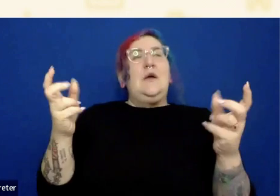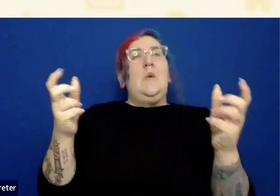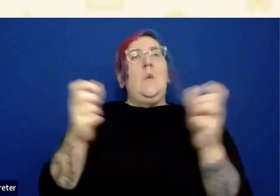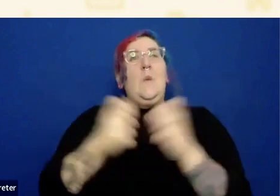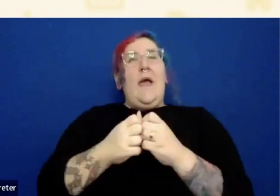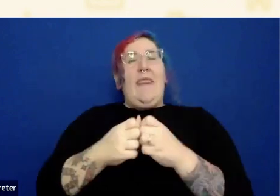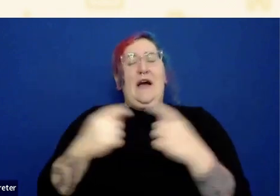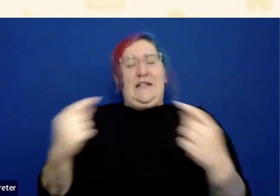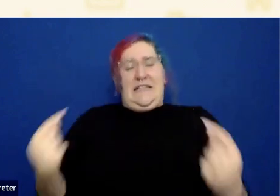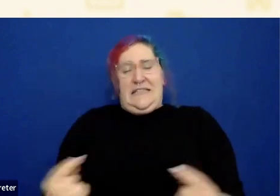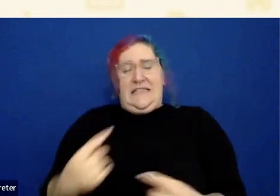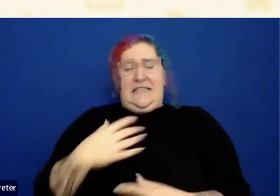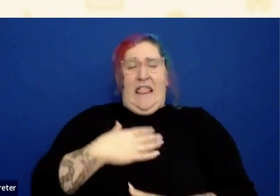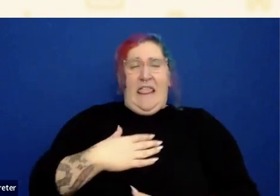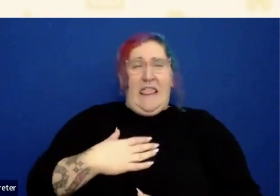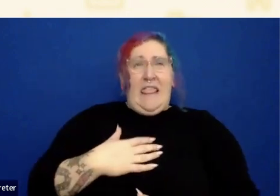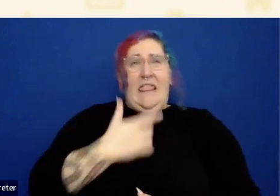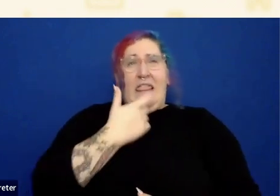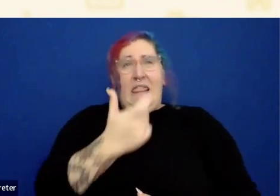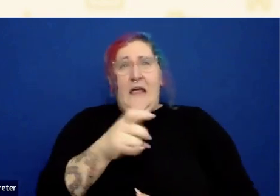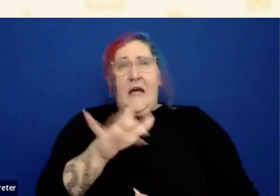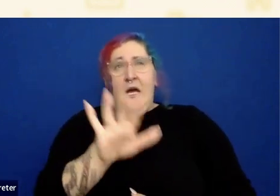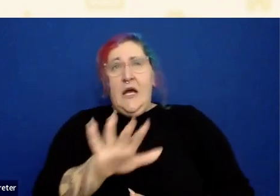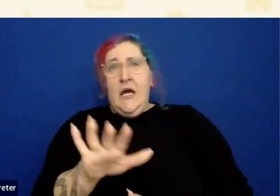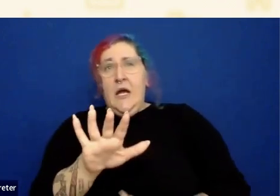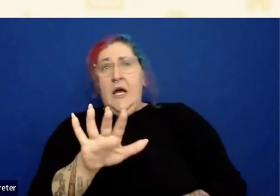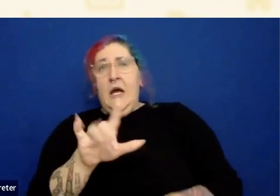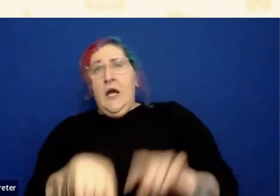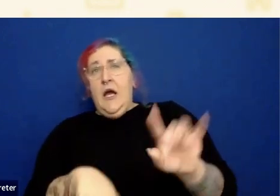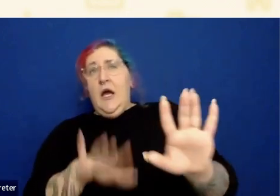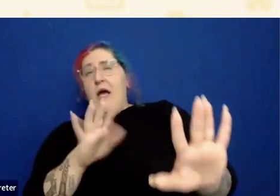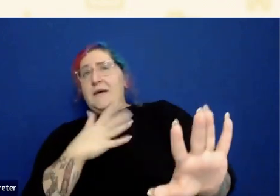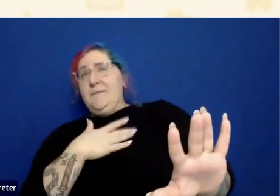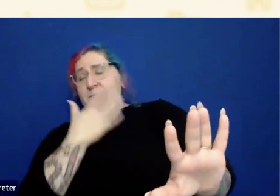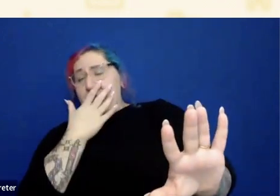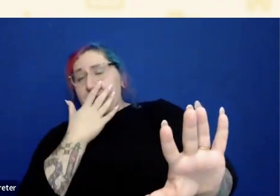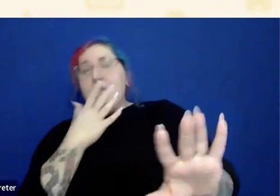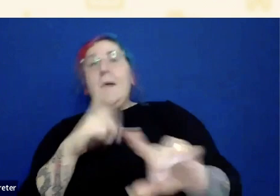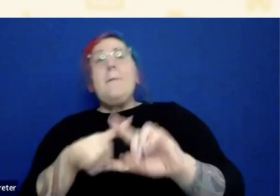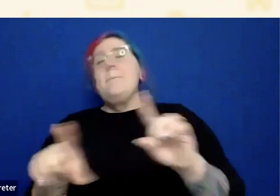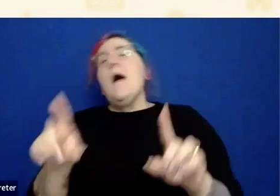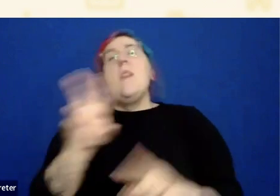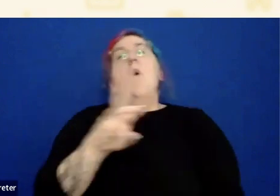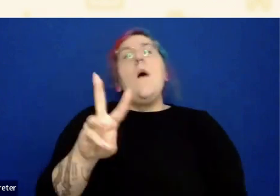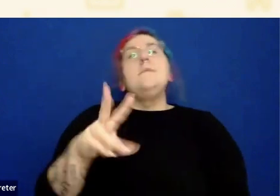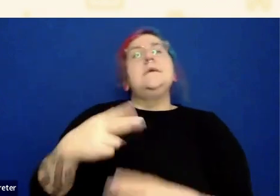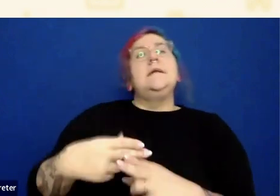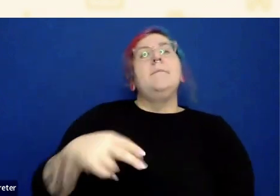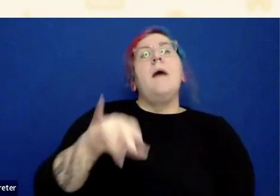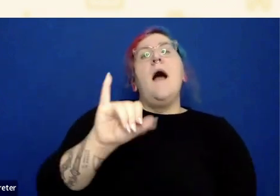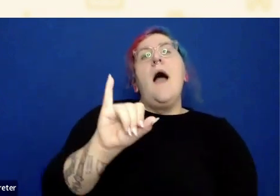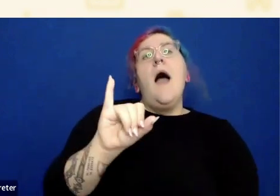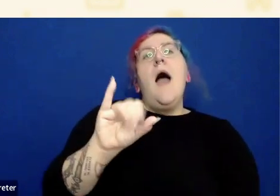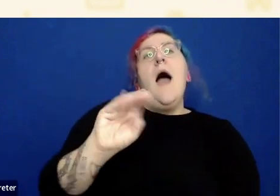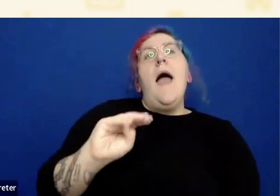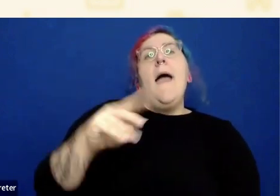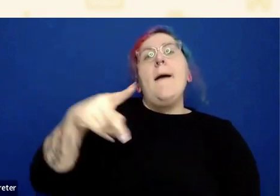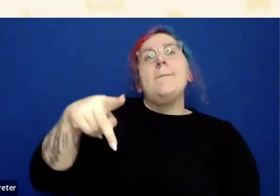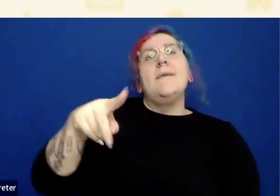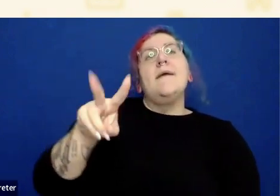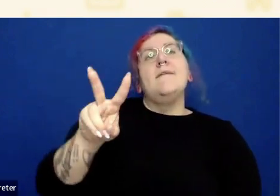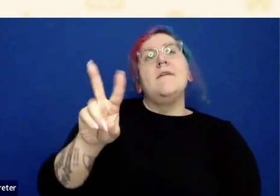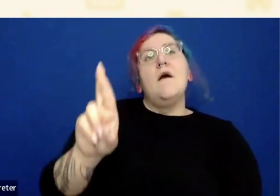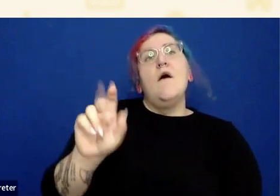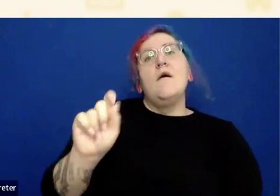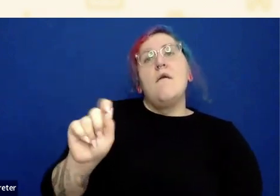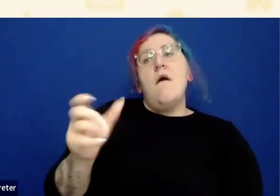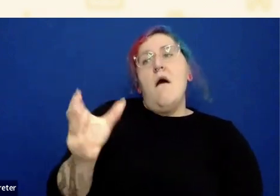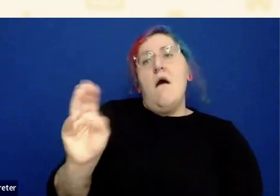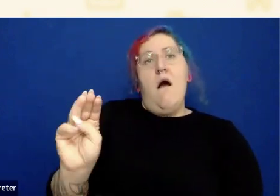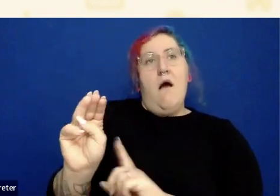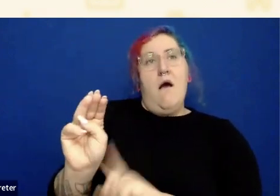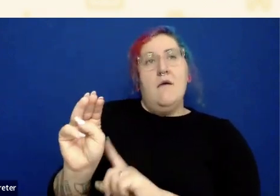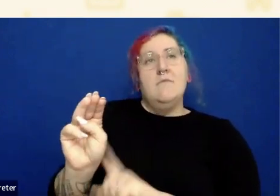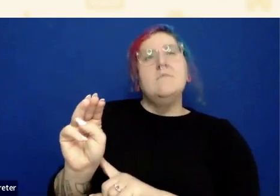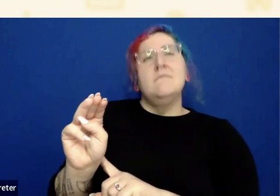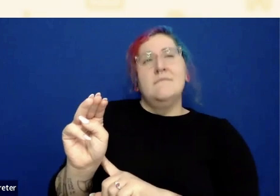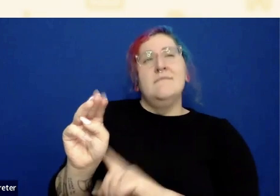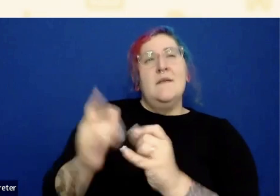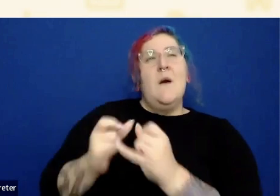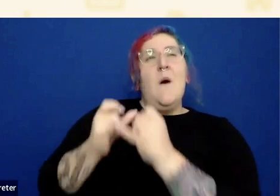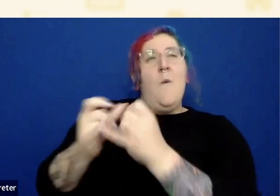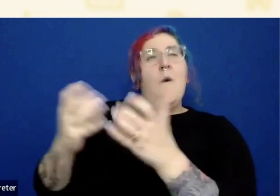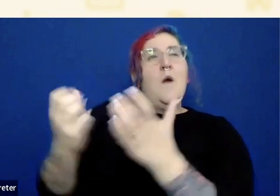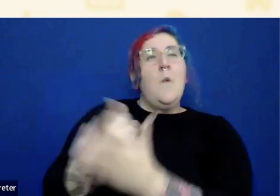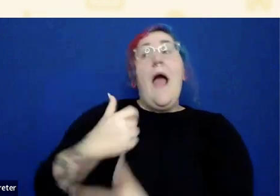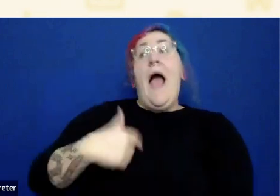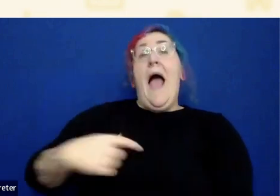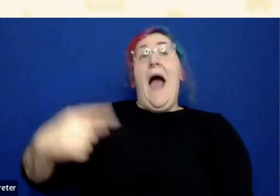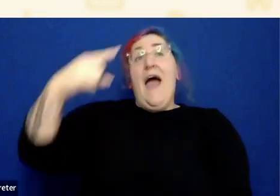The URL, however, is Impvr.com. I found it to be a bit of a nightmare.